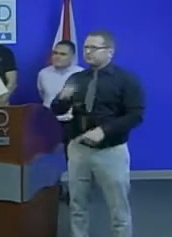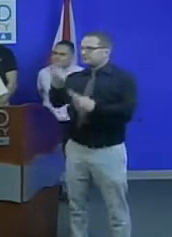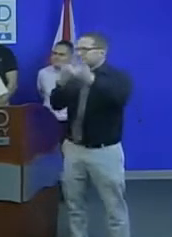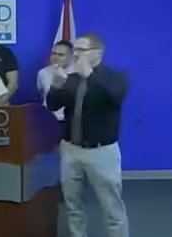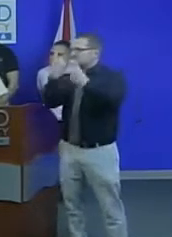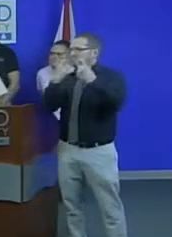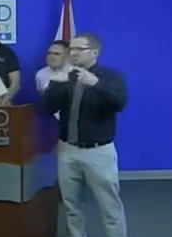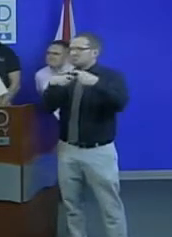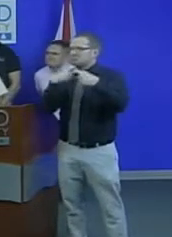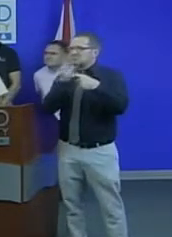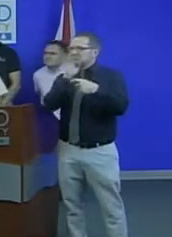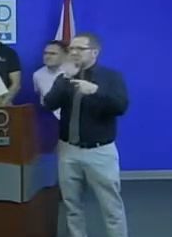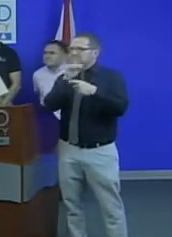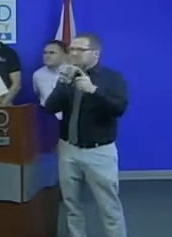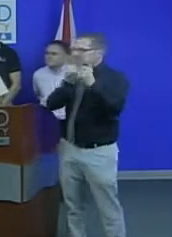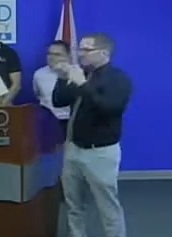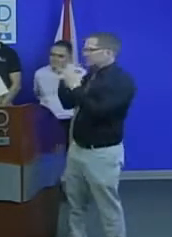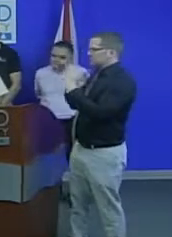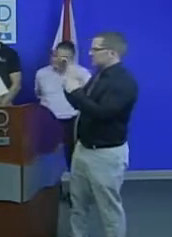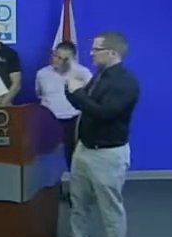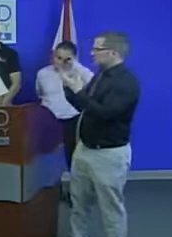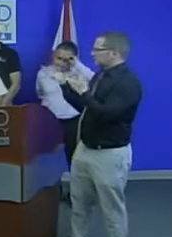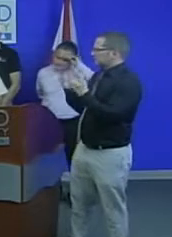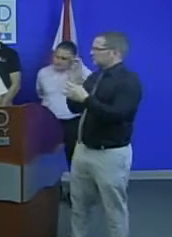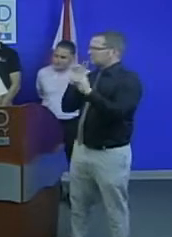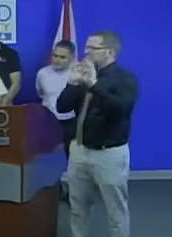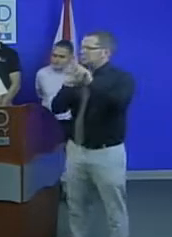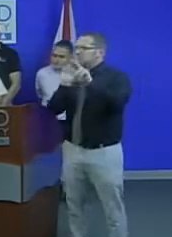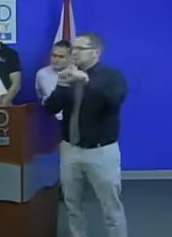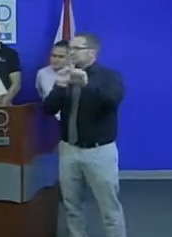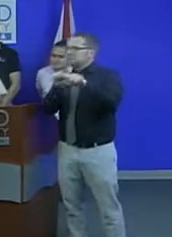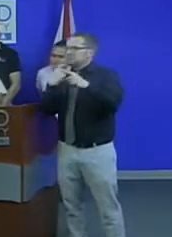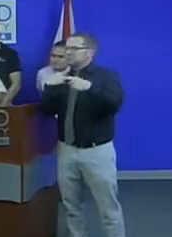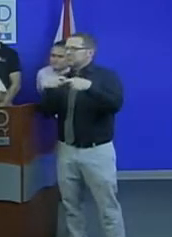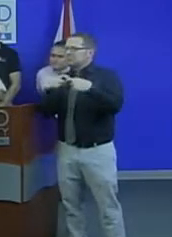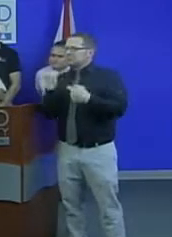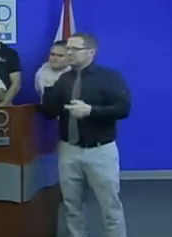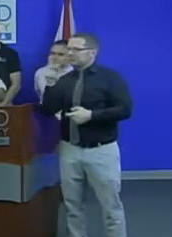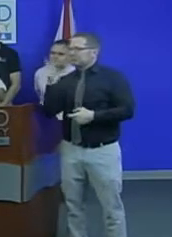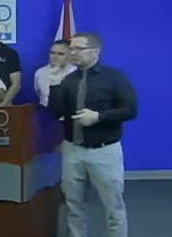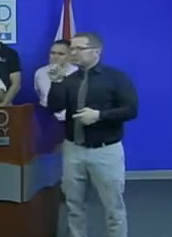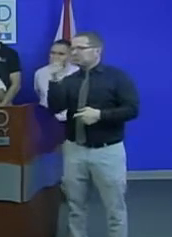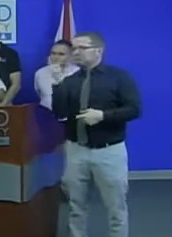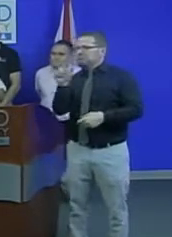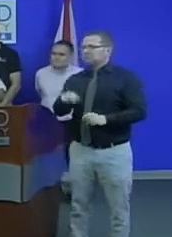NOW. NOT SUGGEST AS A GOOD IDEA RIGHT VERY BRAVE, VERY BOLD. WE RETAIL TAKE A QUICK BREAK AND COME BACK WITH MORE AS WE